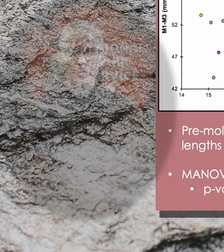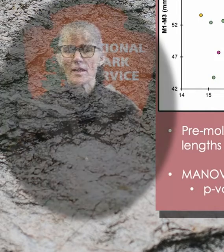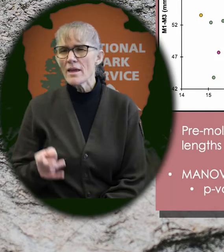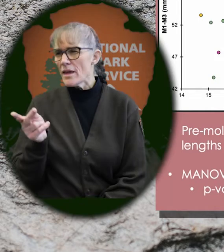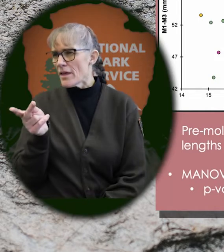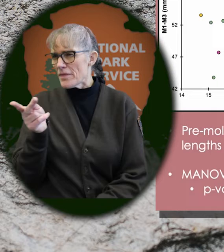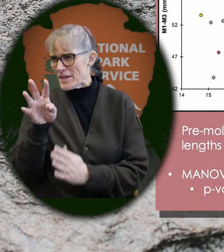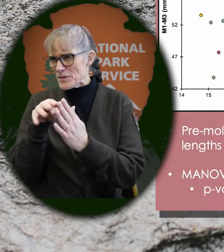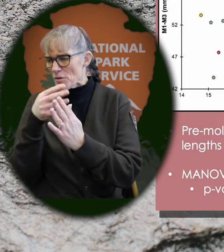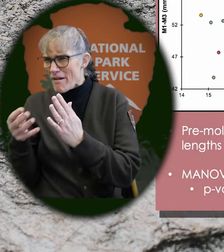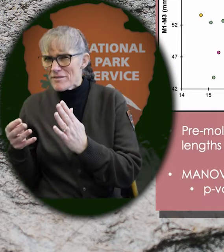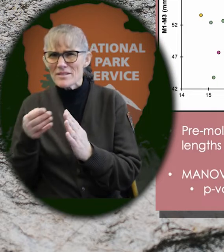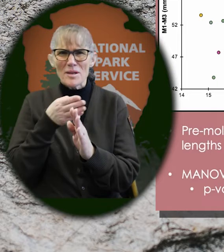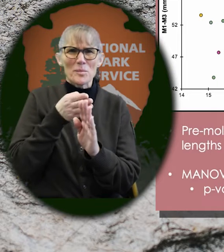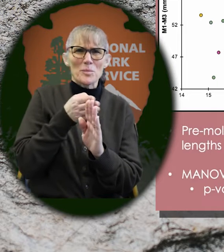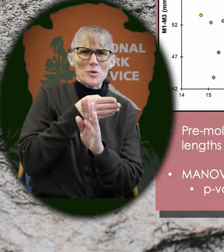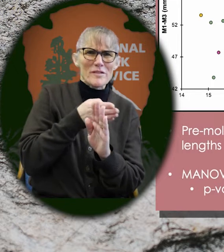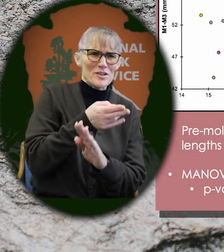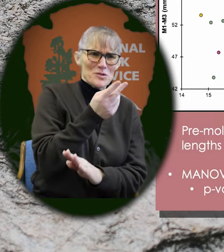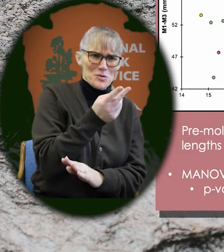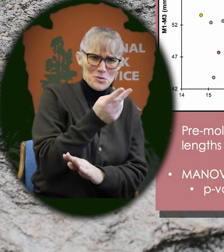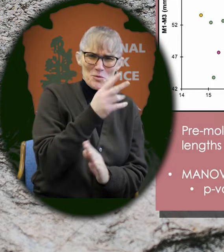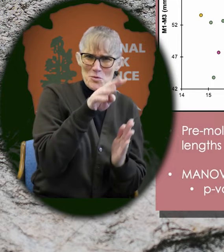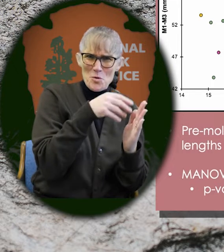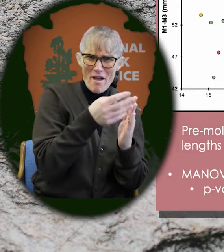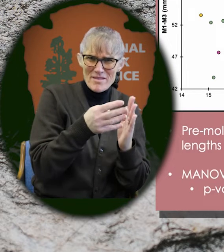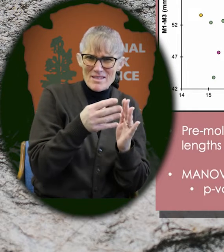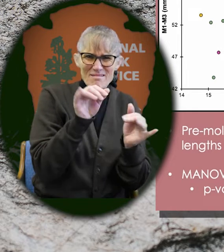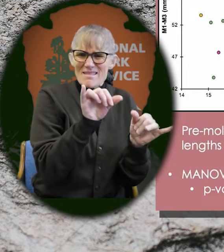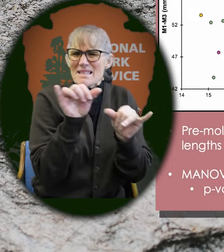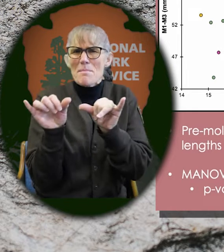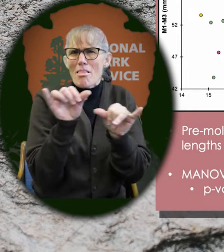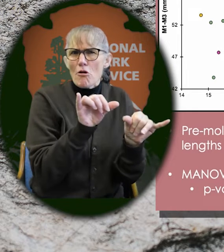And these plots are showing basically the same thing that we saw in the last two.